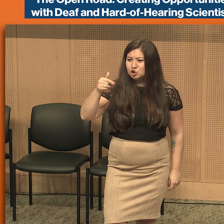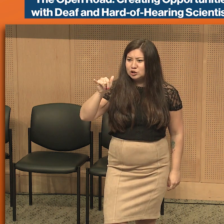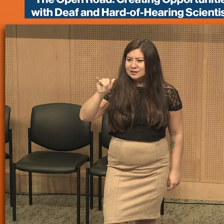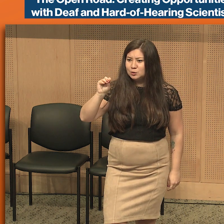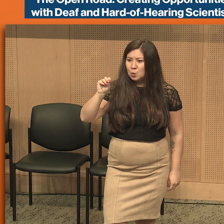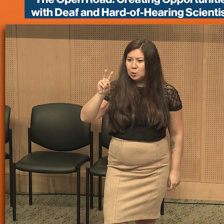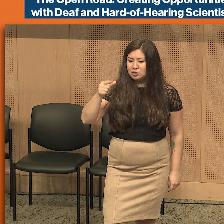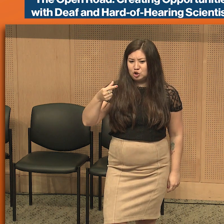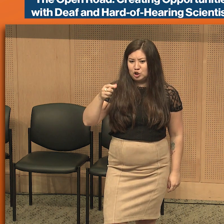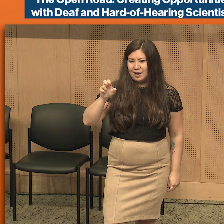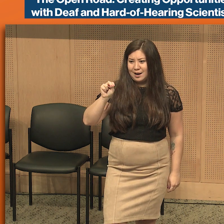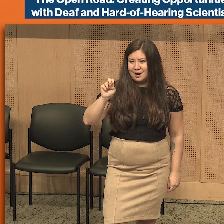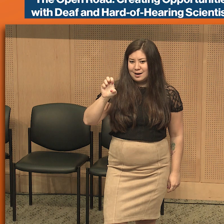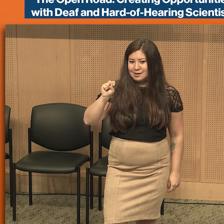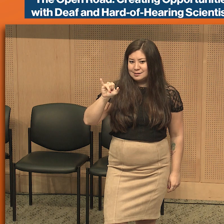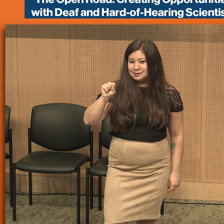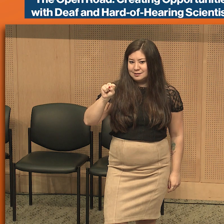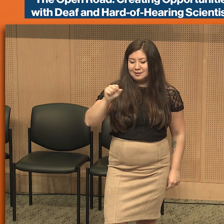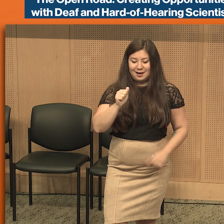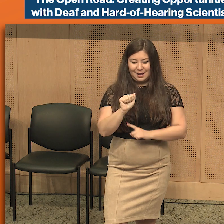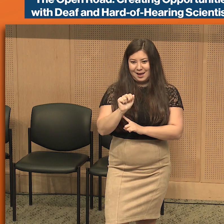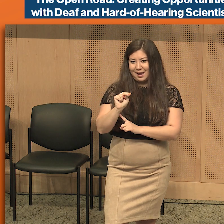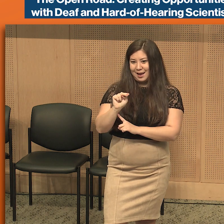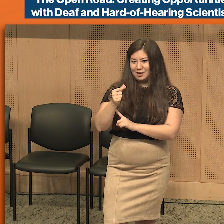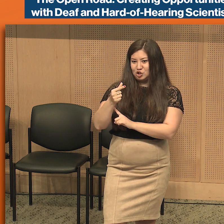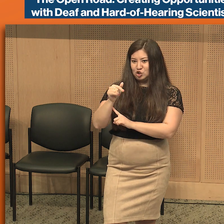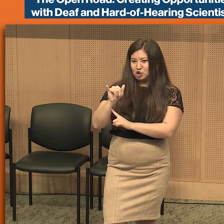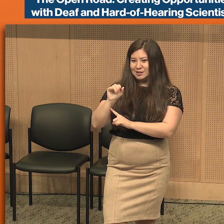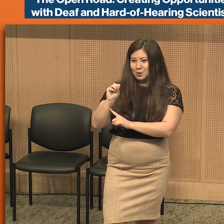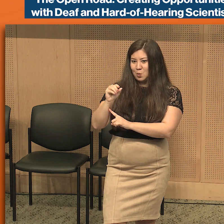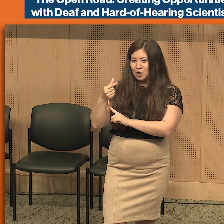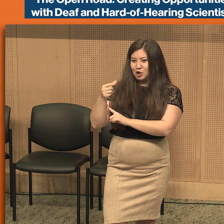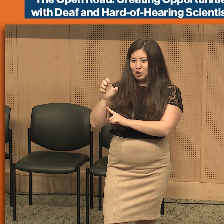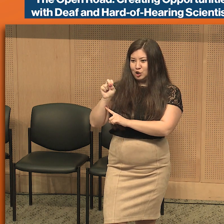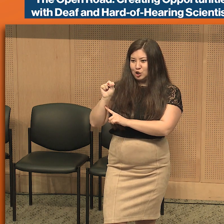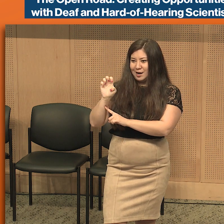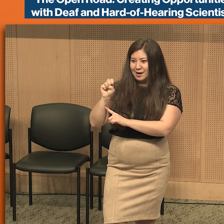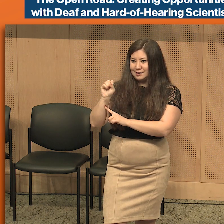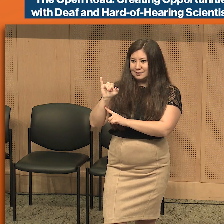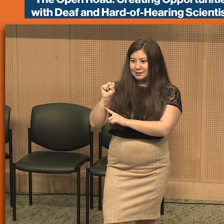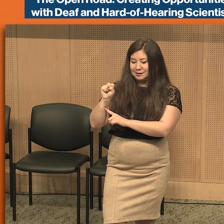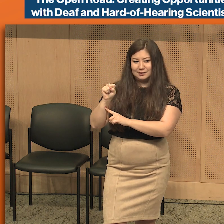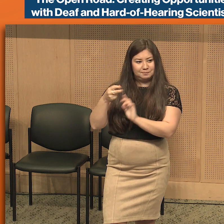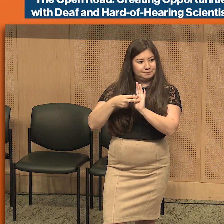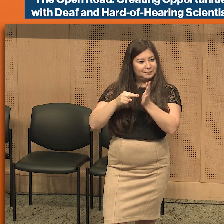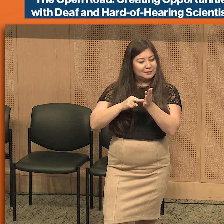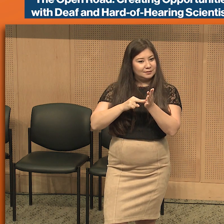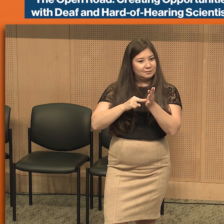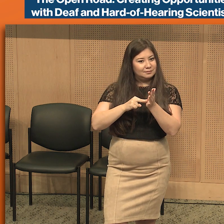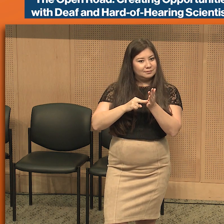And during that interview, the man asked me if I knew what angiogenesis meant.